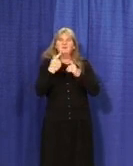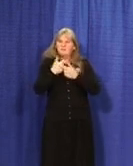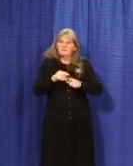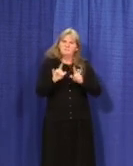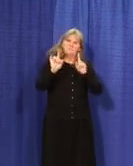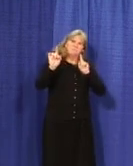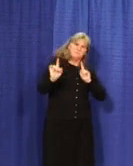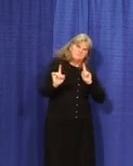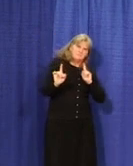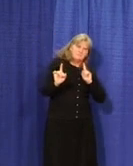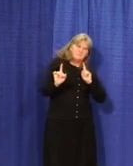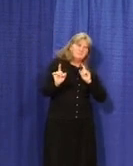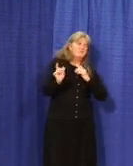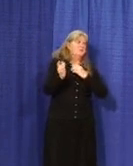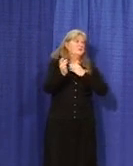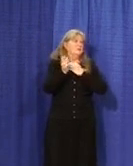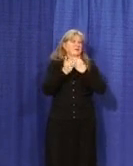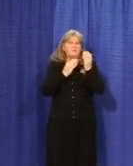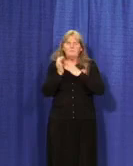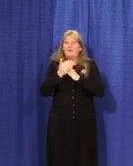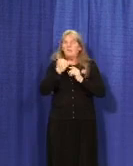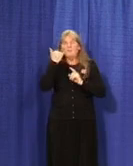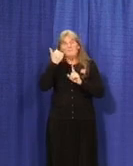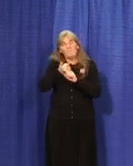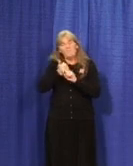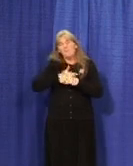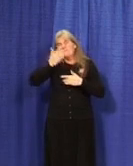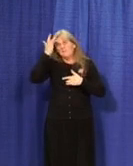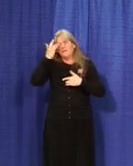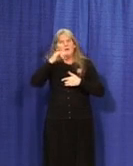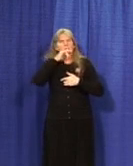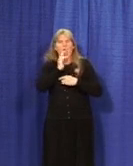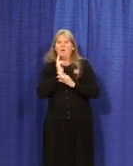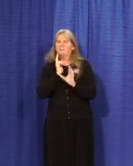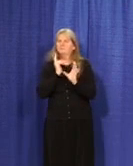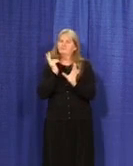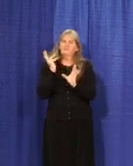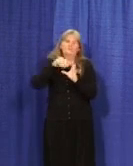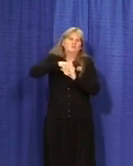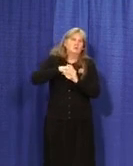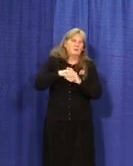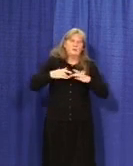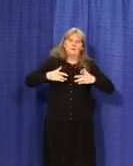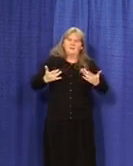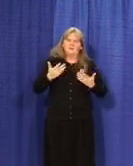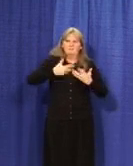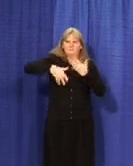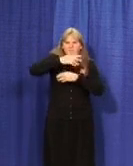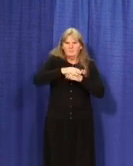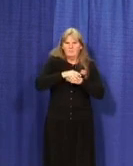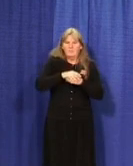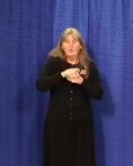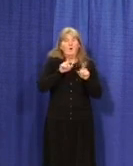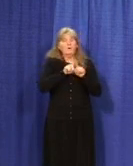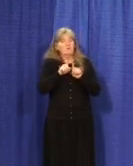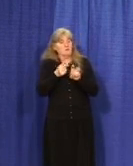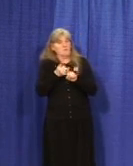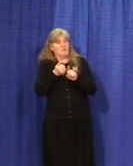if you have any symptoms at all that could be COVID. Or if you're supposed to be in self isolation, or you're a